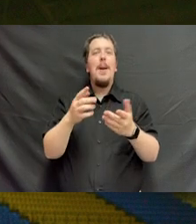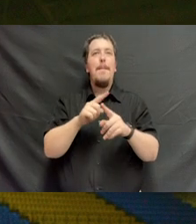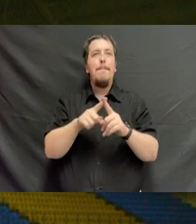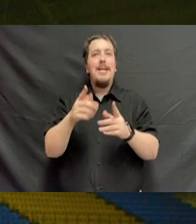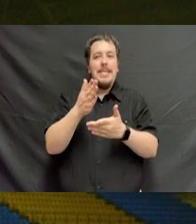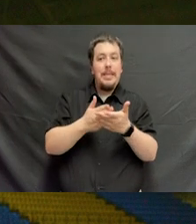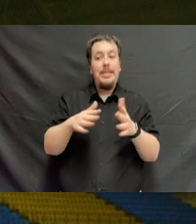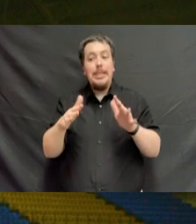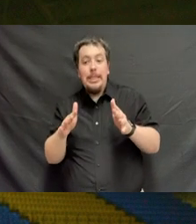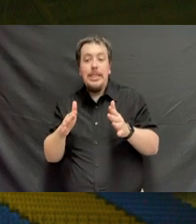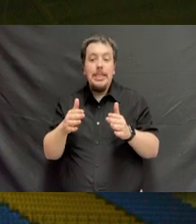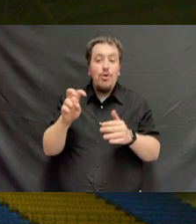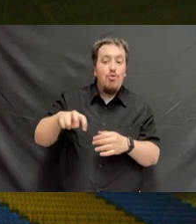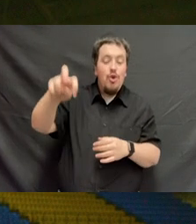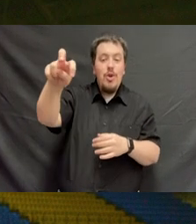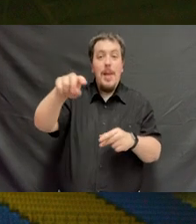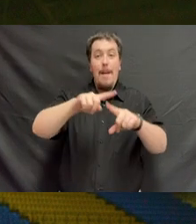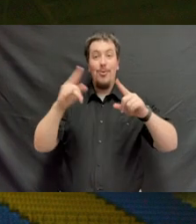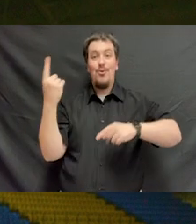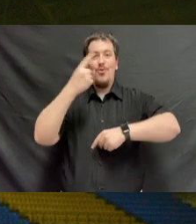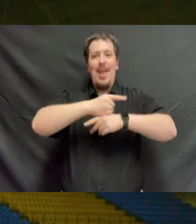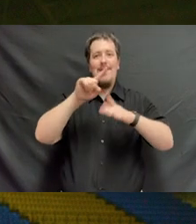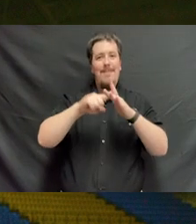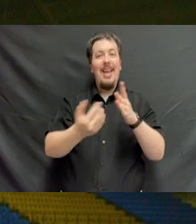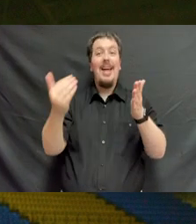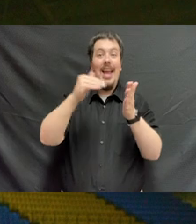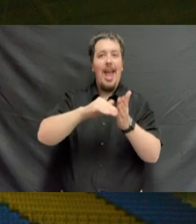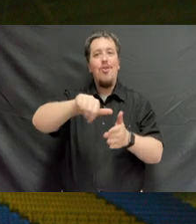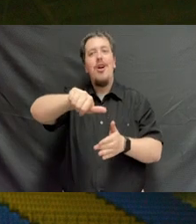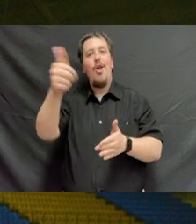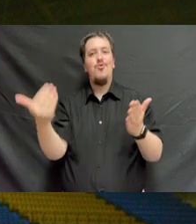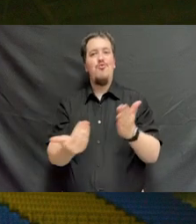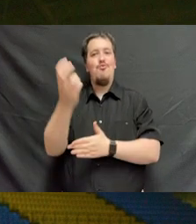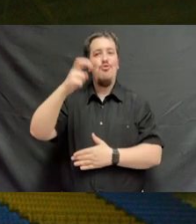about the journey that awaited you. Today begins another journey as you move from this place